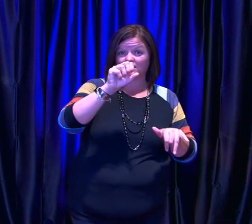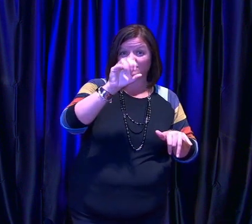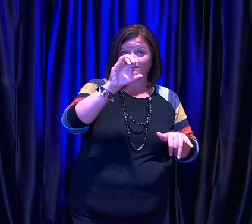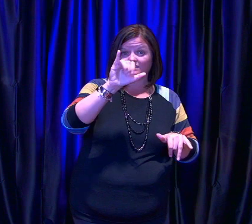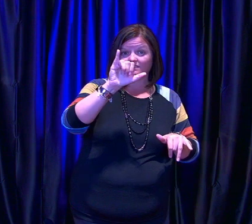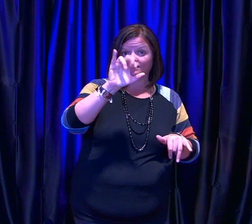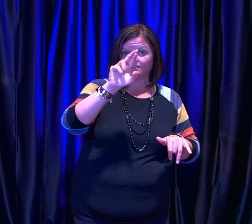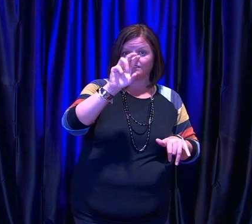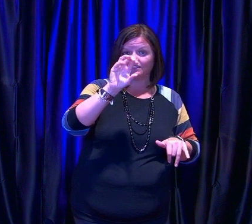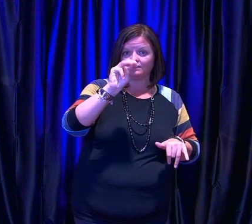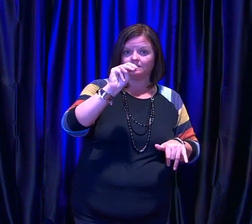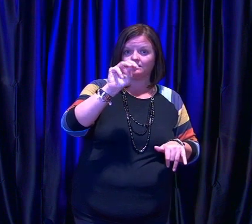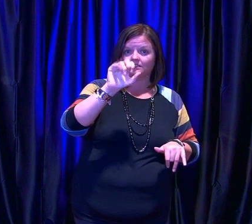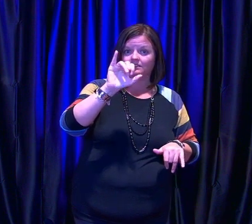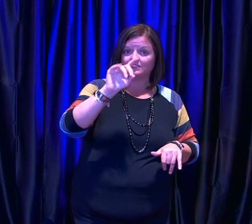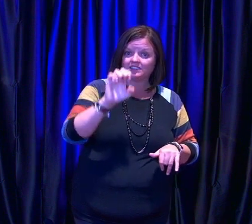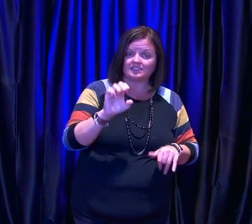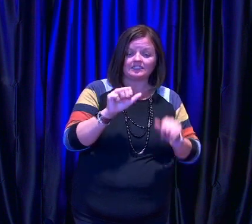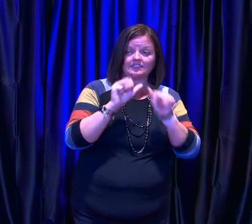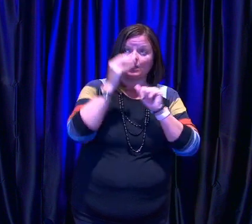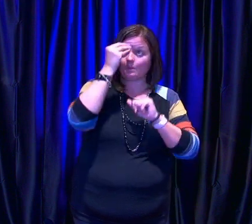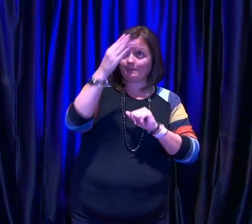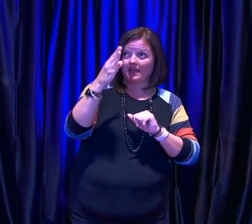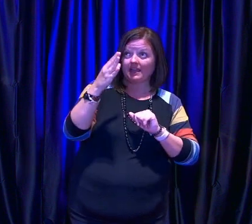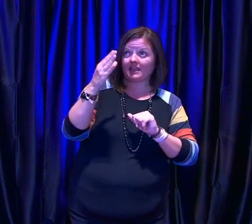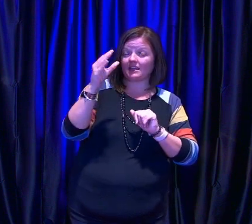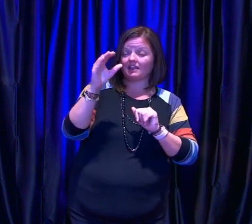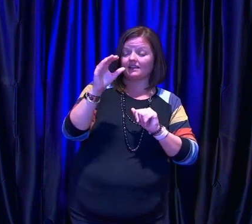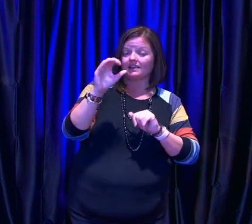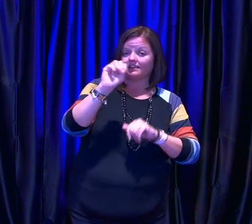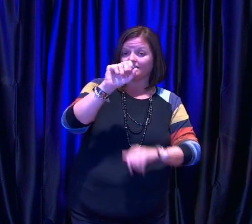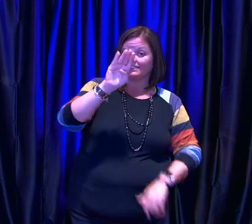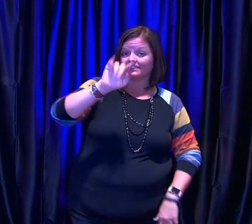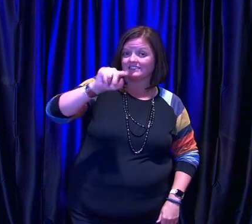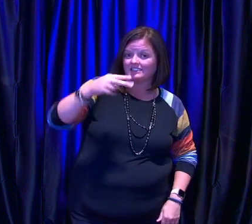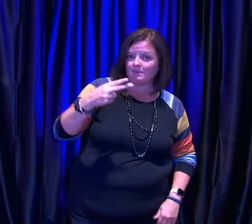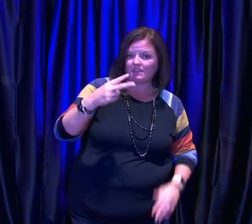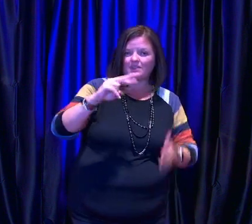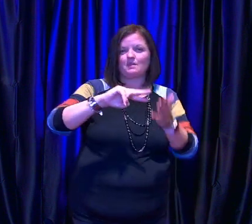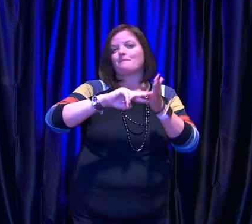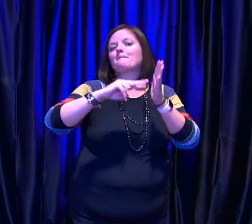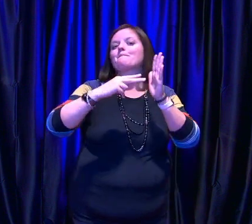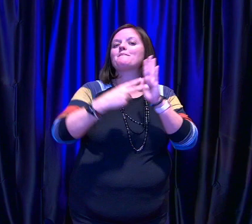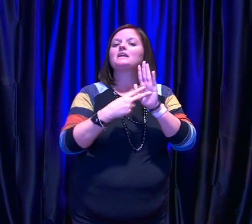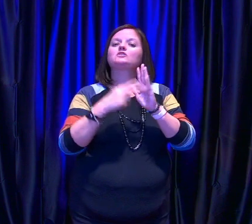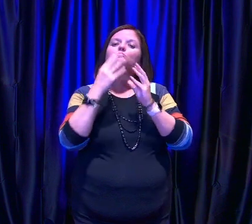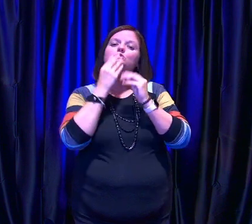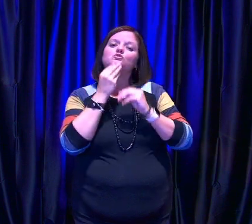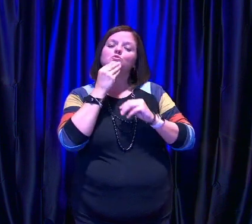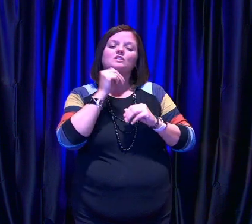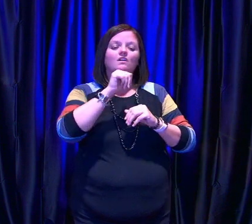keeping the sabbath was a sign of what it meant to be jewish and they had all kinds of other holidays and